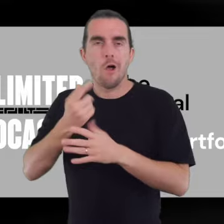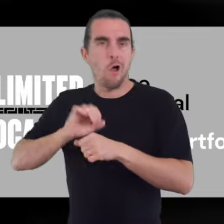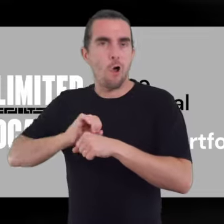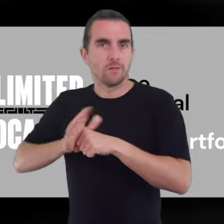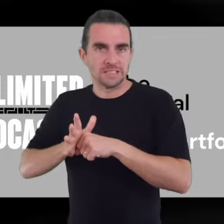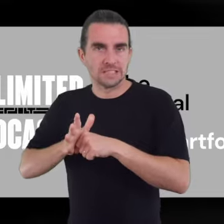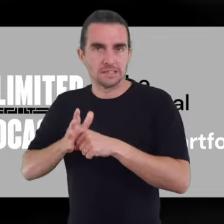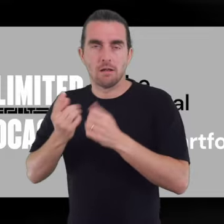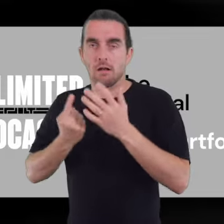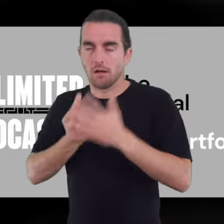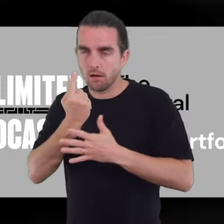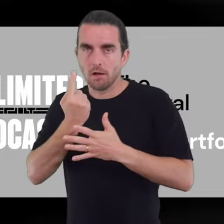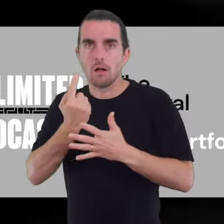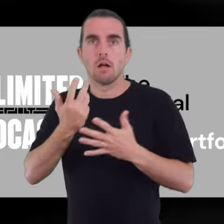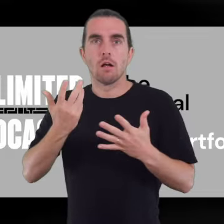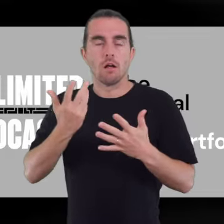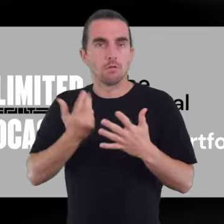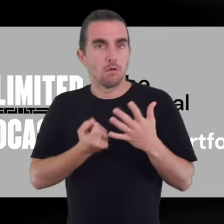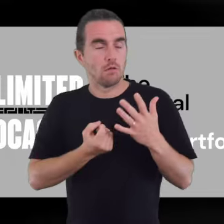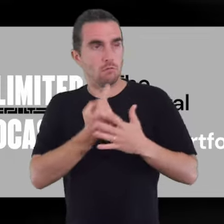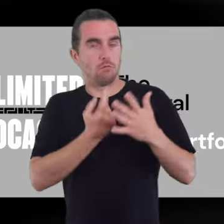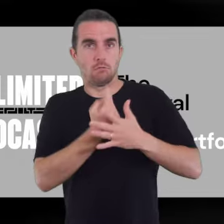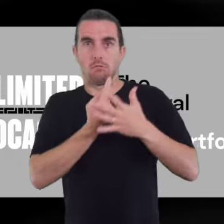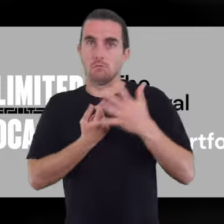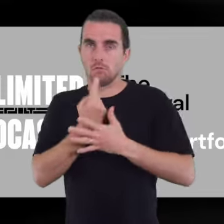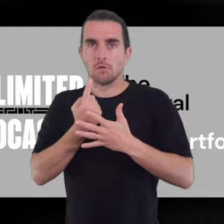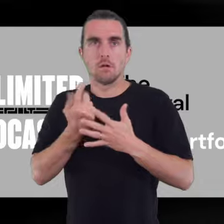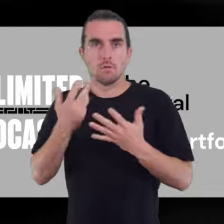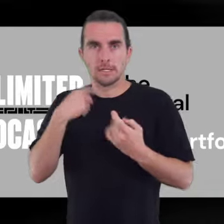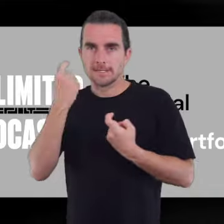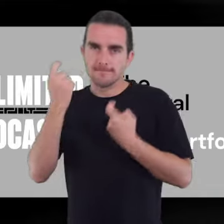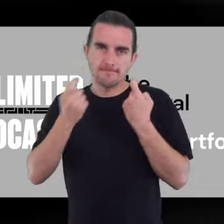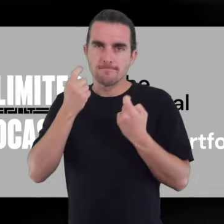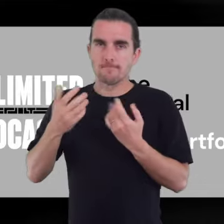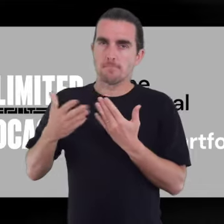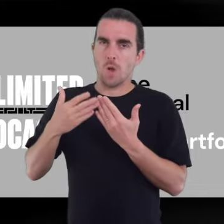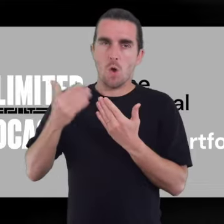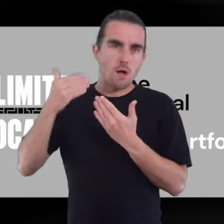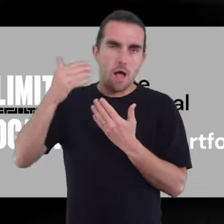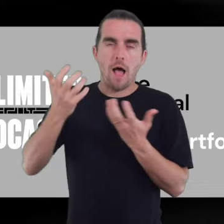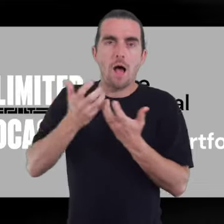as a kind of country have just kind of come from with COVID and everything, and then kind of further into the future,